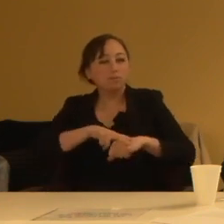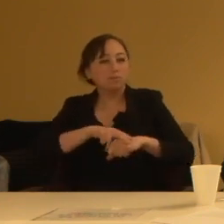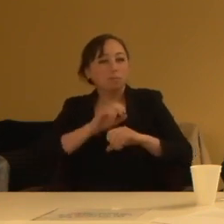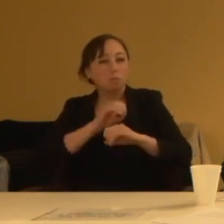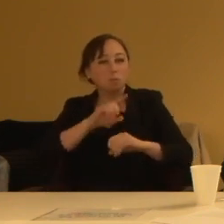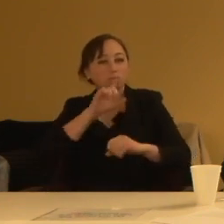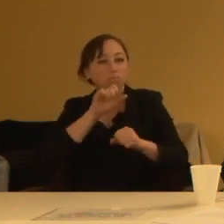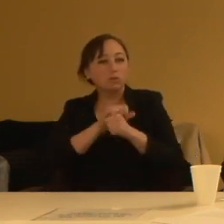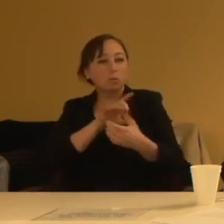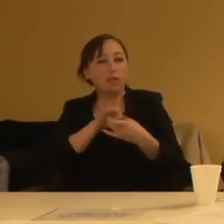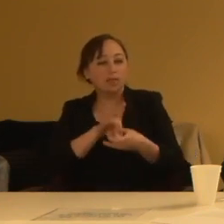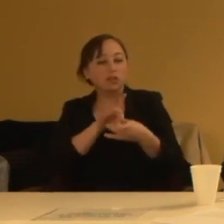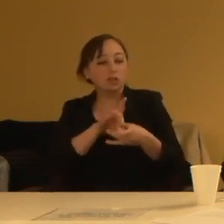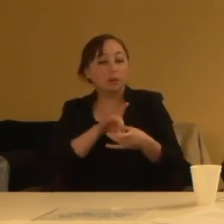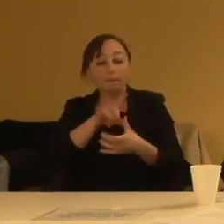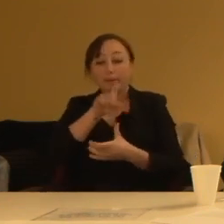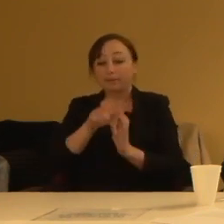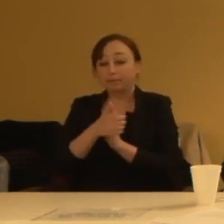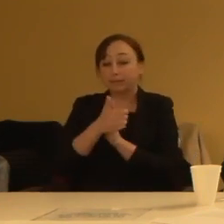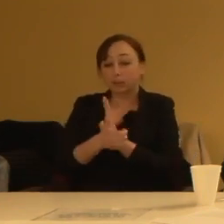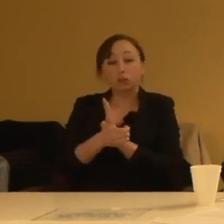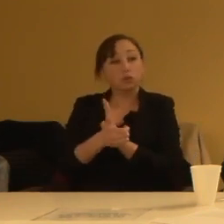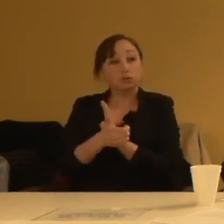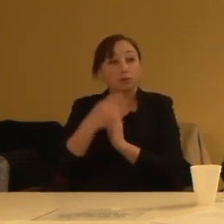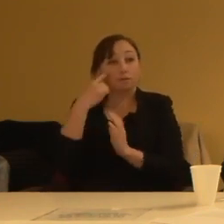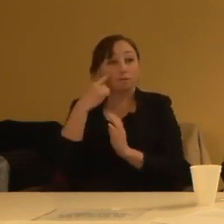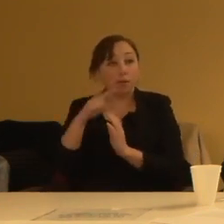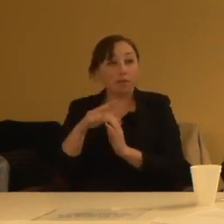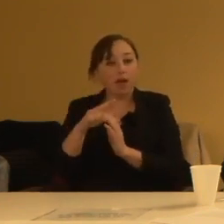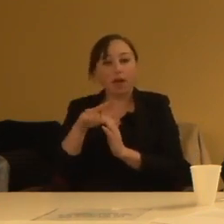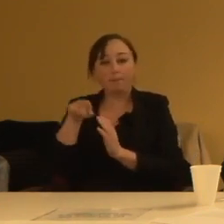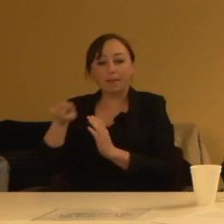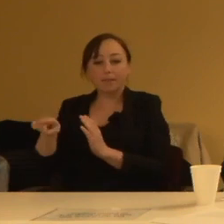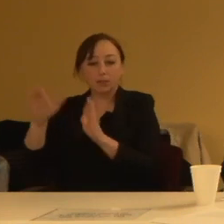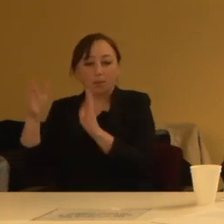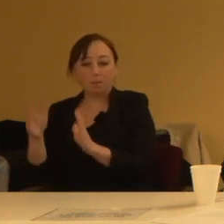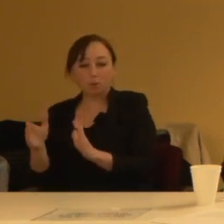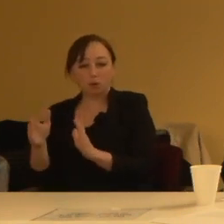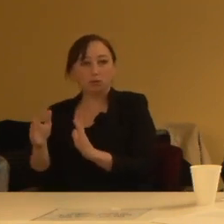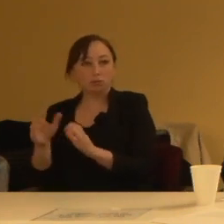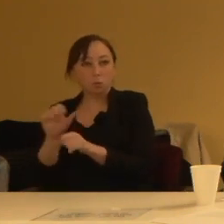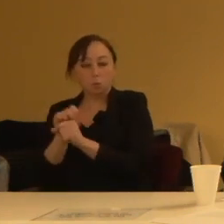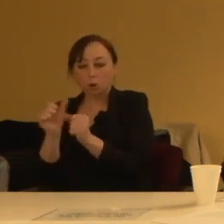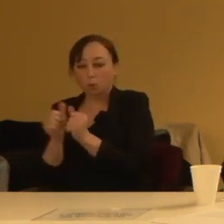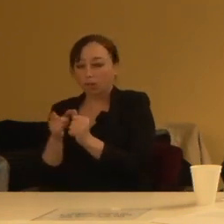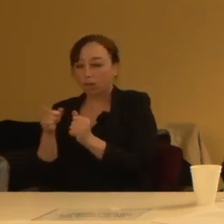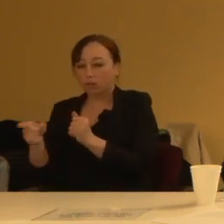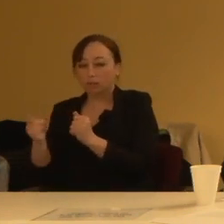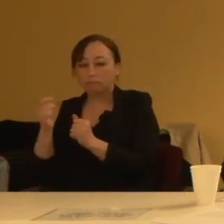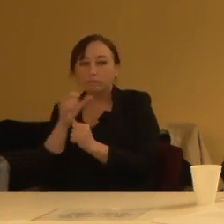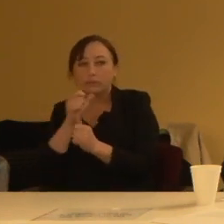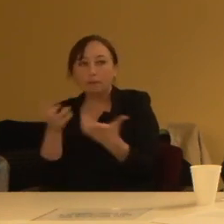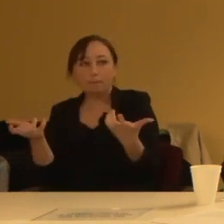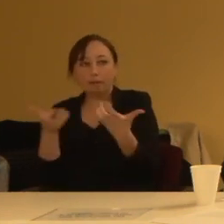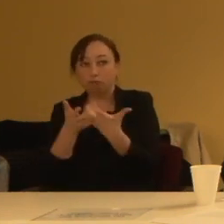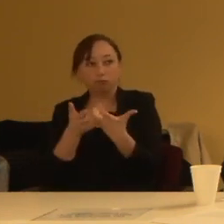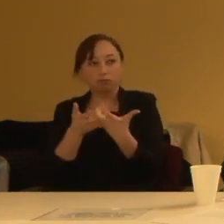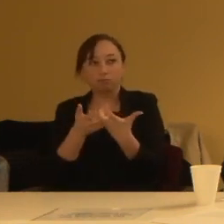because this person needed skill sets, needed all sorts of things that this person that they were working with did not have. And I think it actually has to be,